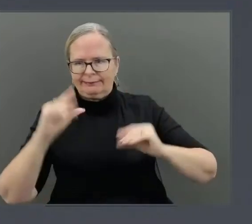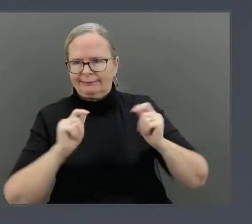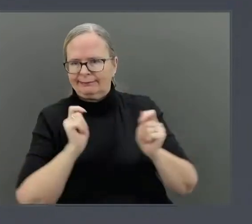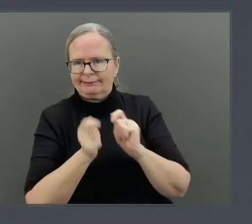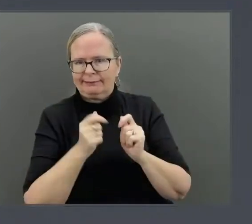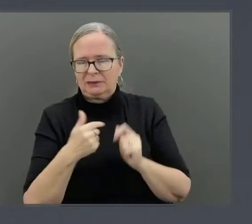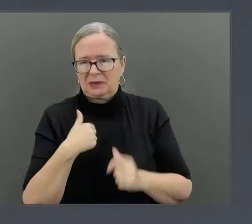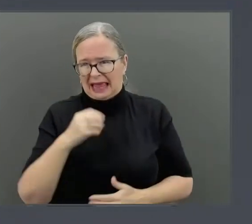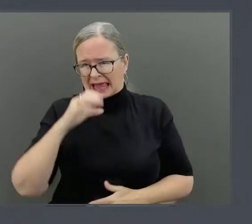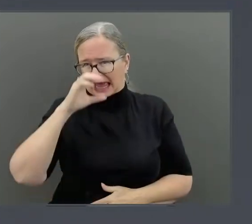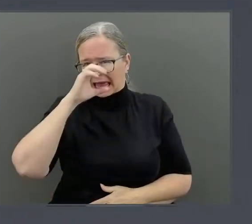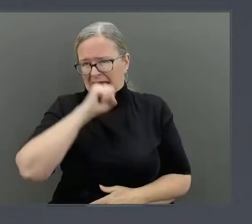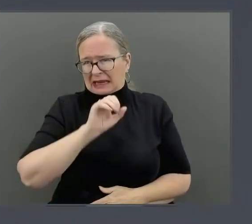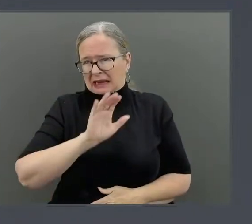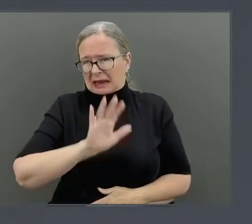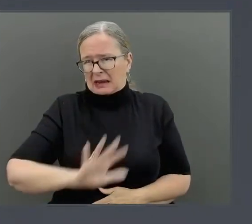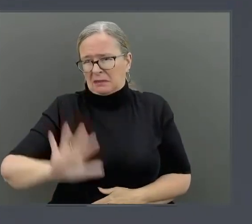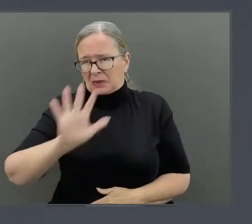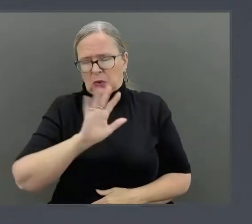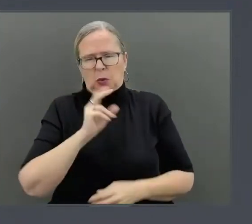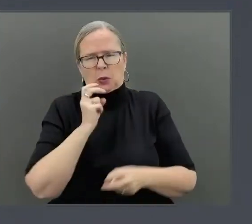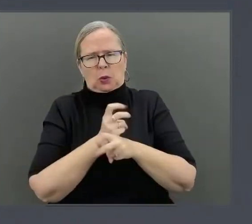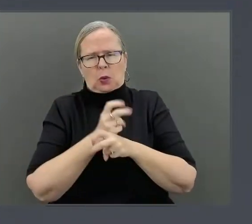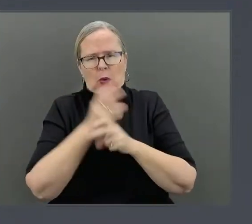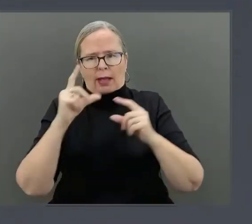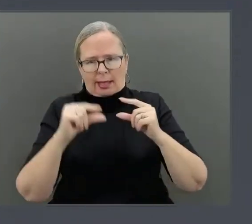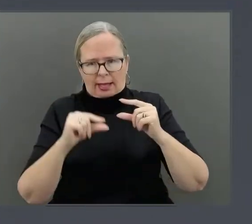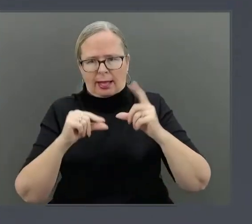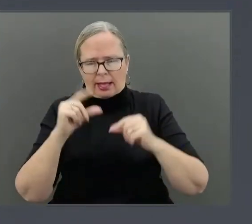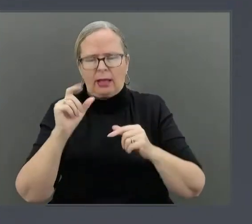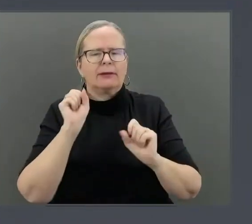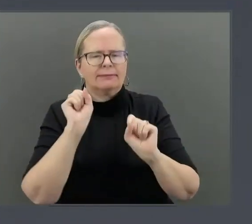I know the teams are keeping track of things and when we can release some information to